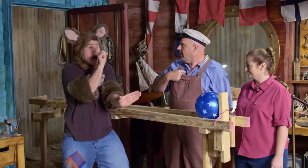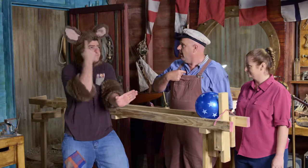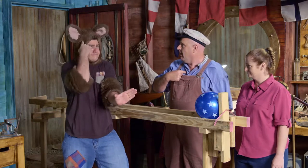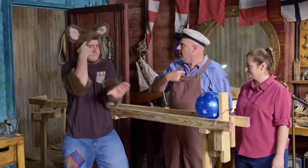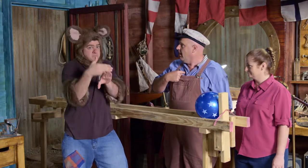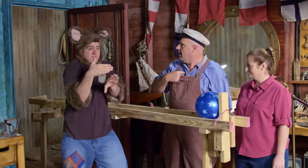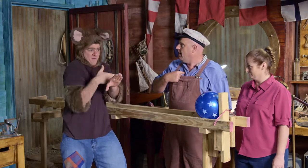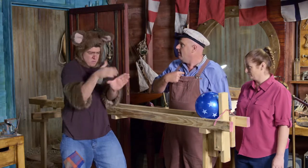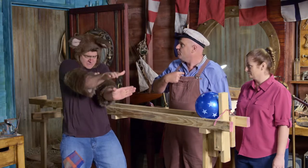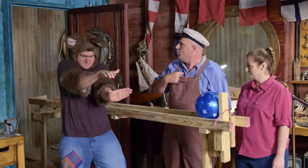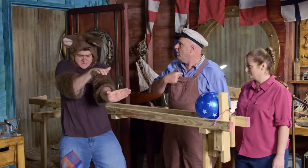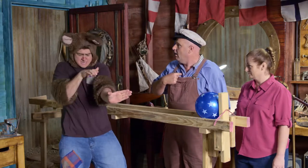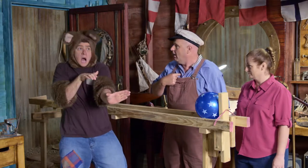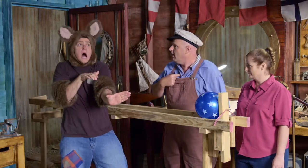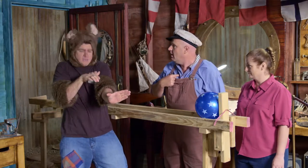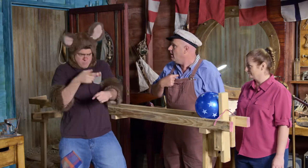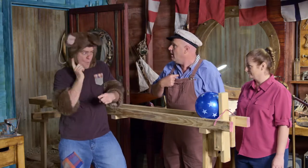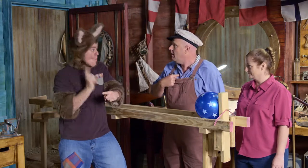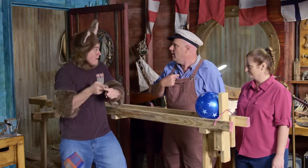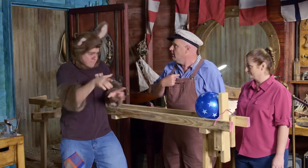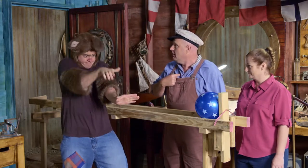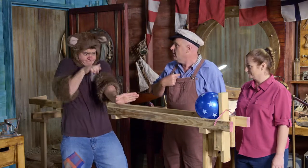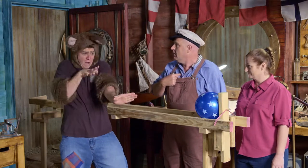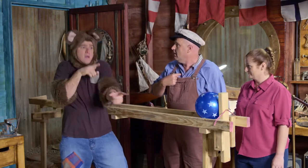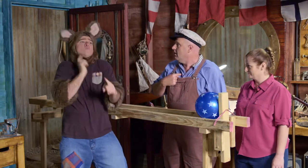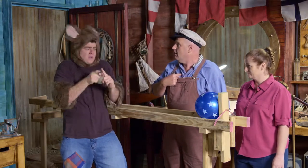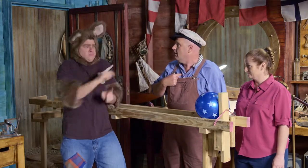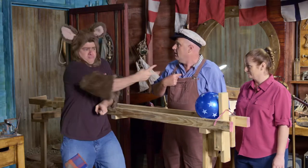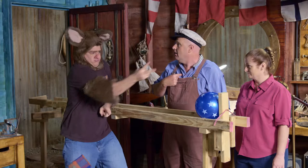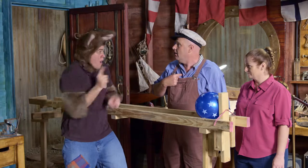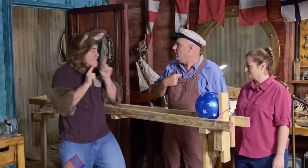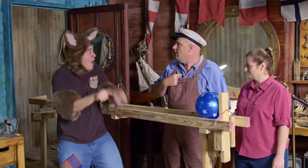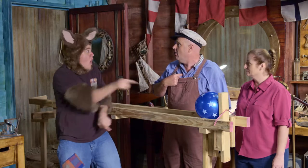But, before you do, make sure you're ready to run and follow the ball.